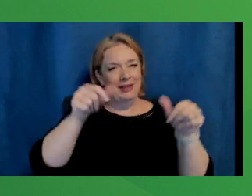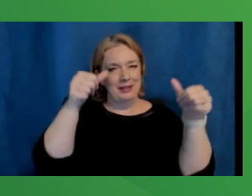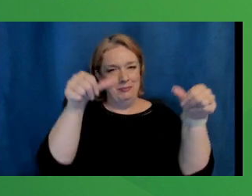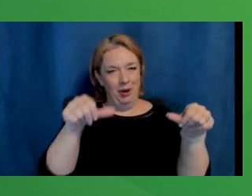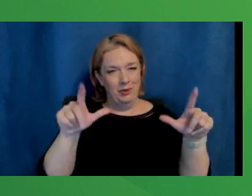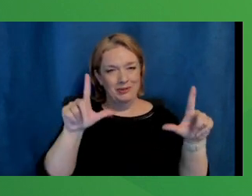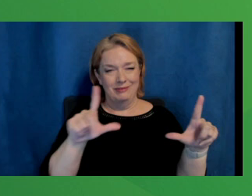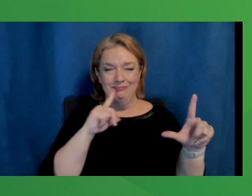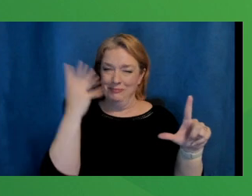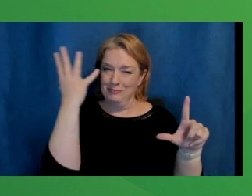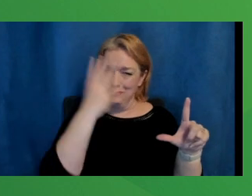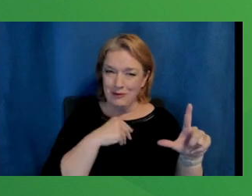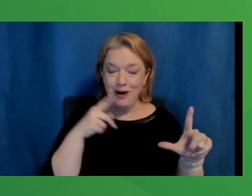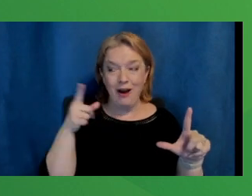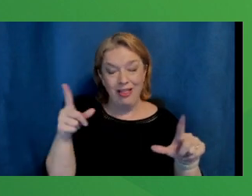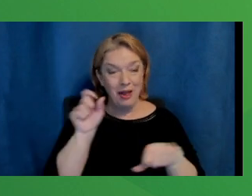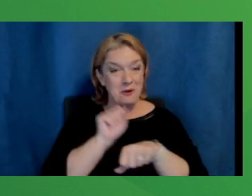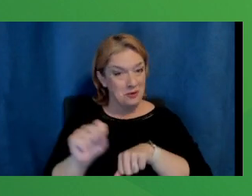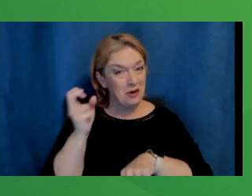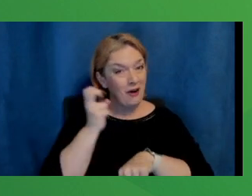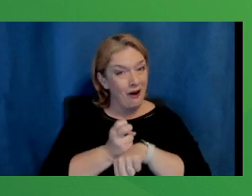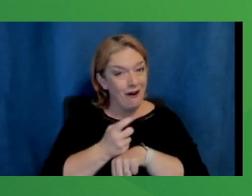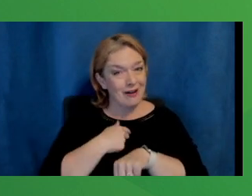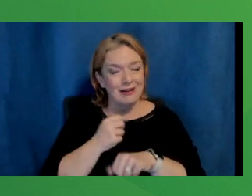and I love the definition that they came up with. Next slide, please.